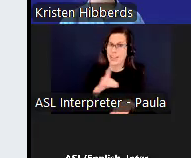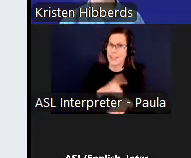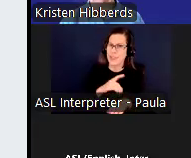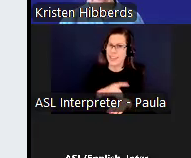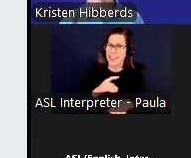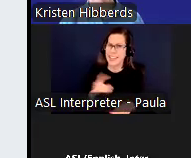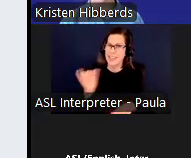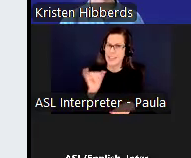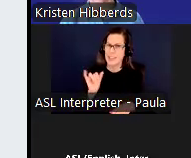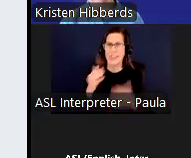Got it.